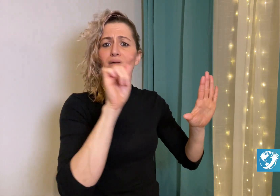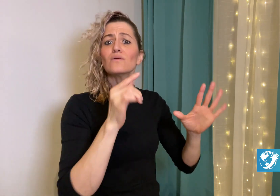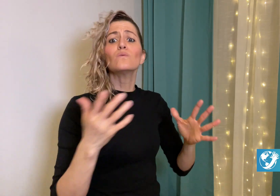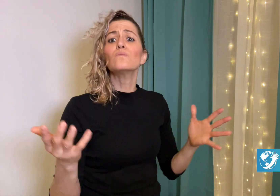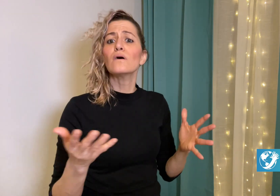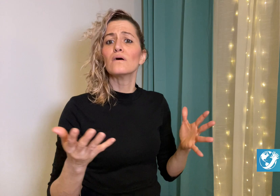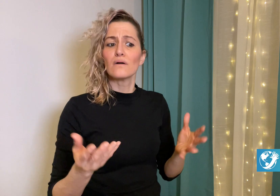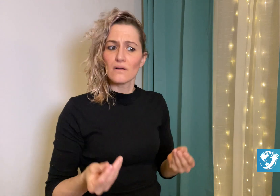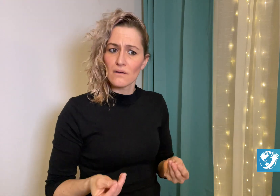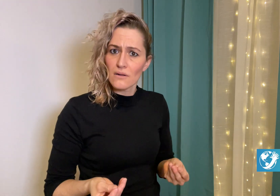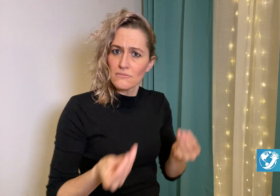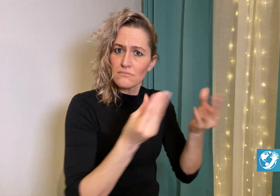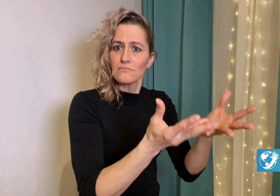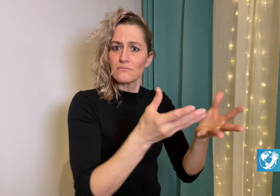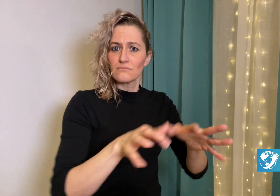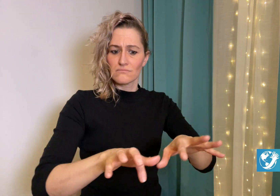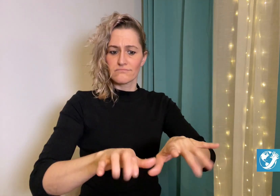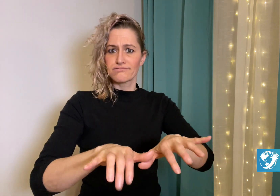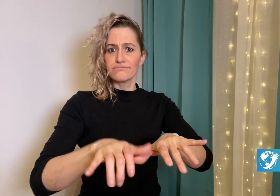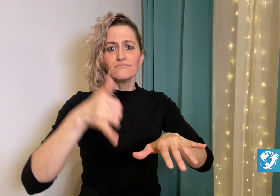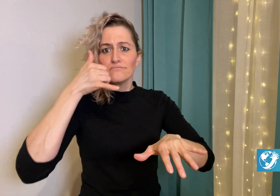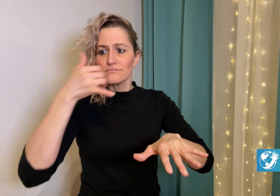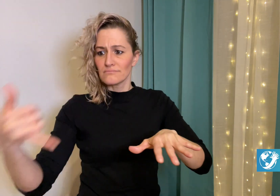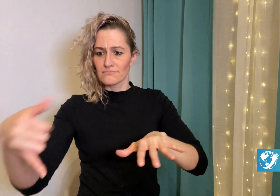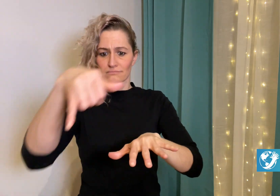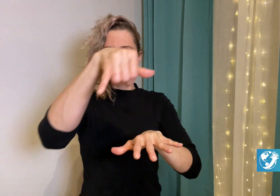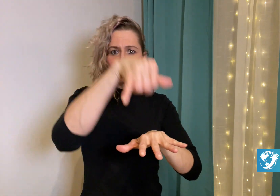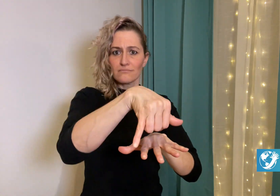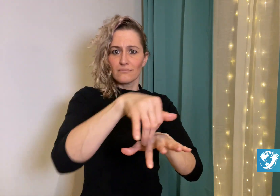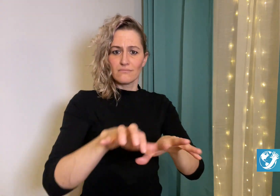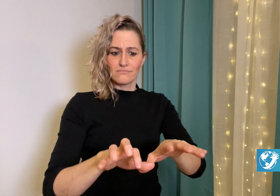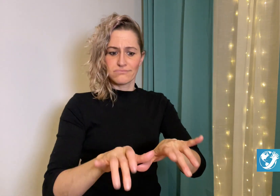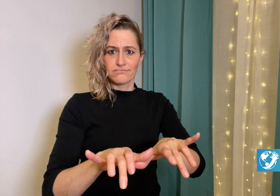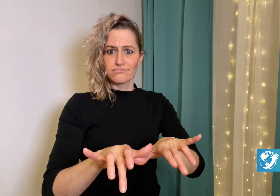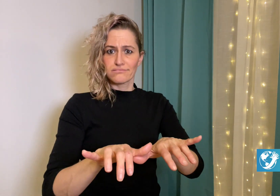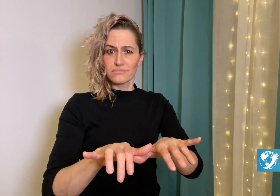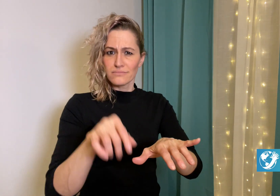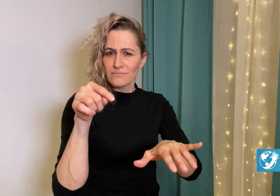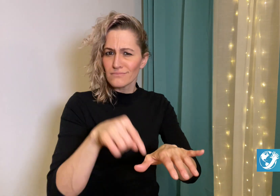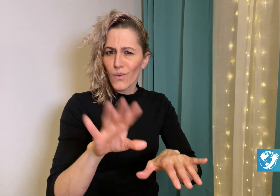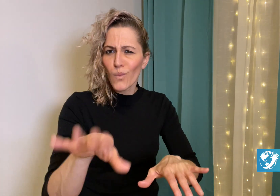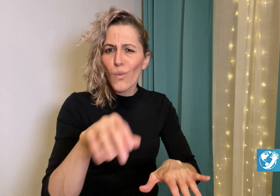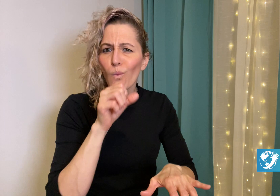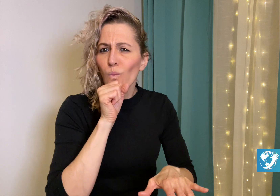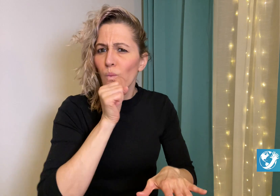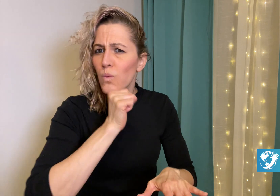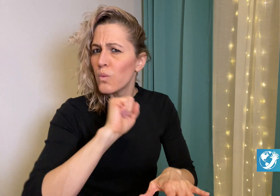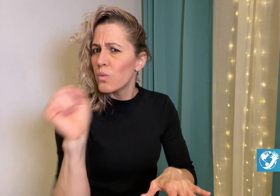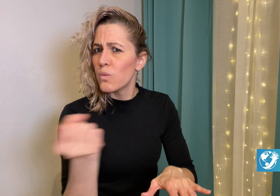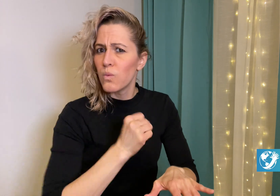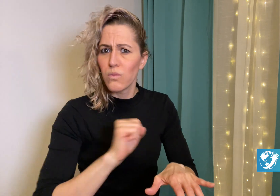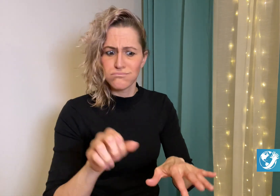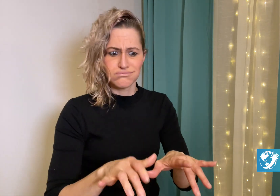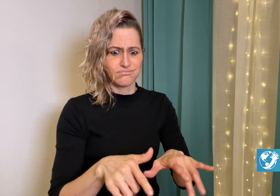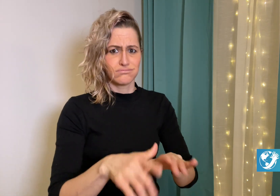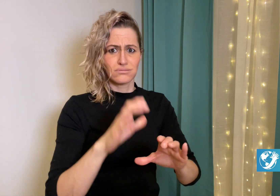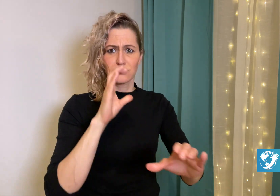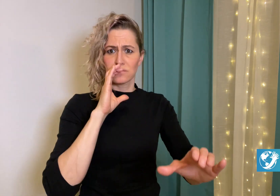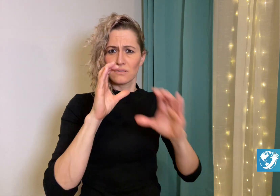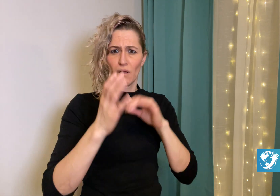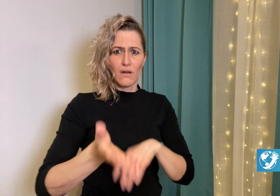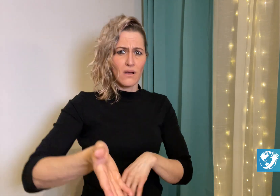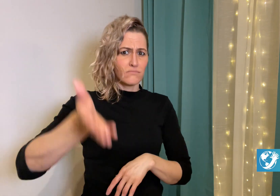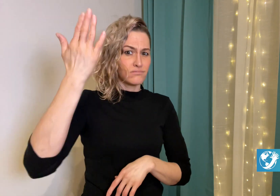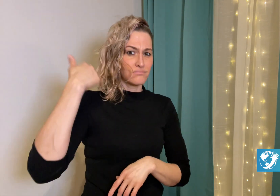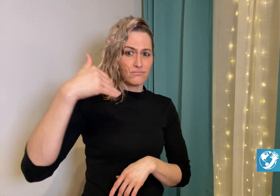in the US still provide TTYs, which is an outdated method